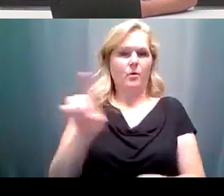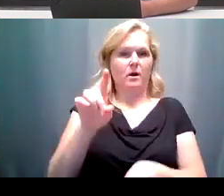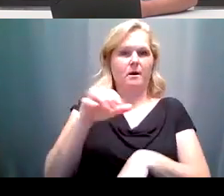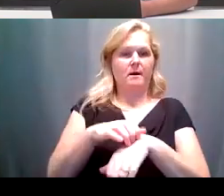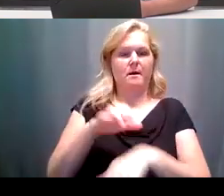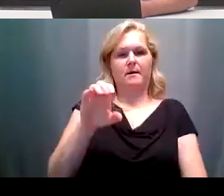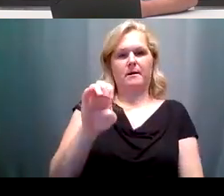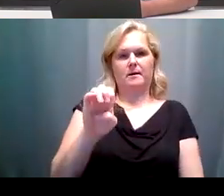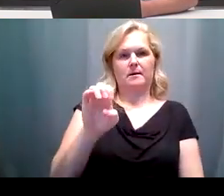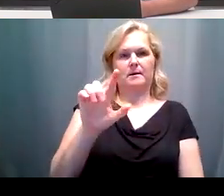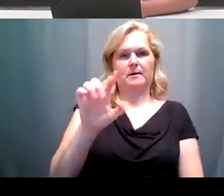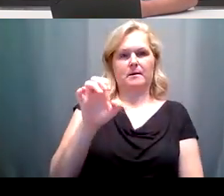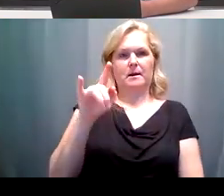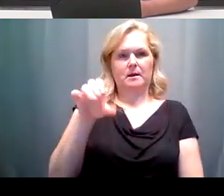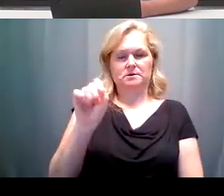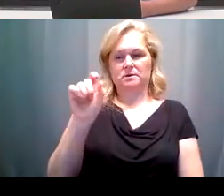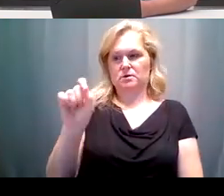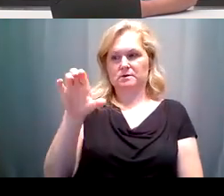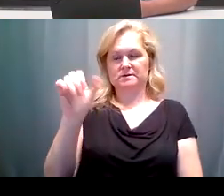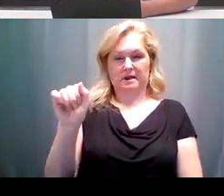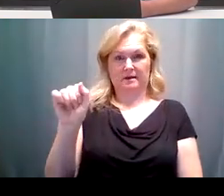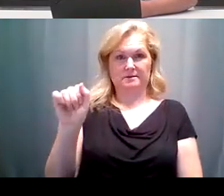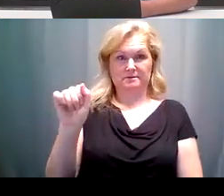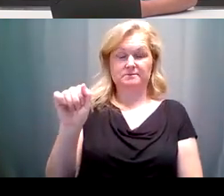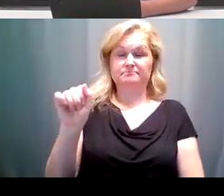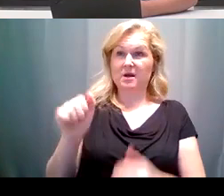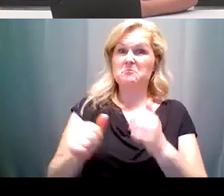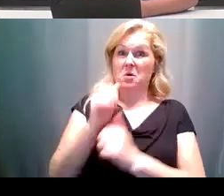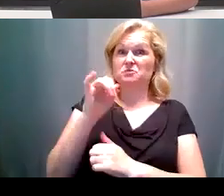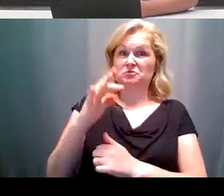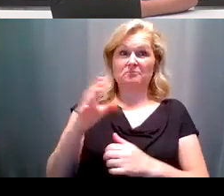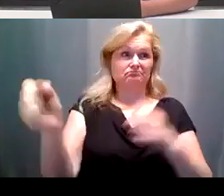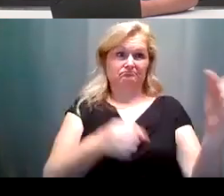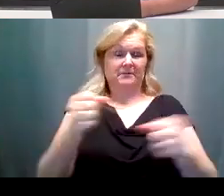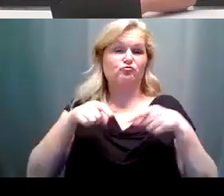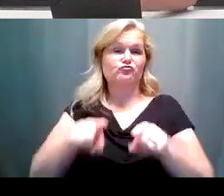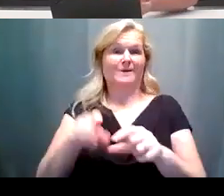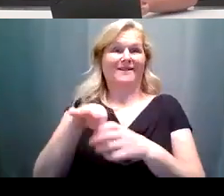Know that most jobs are filled during the election period, this means application